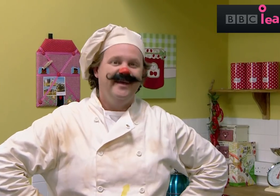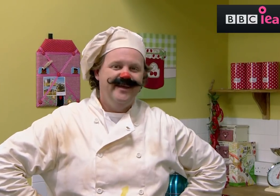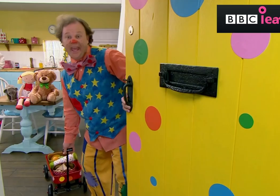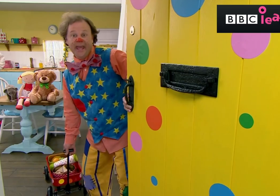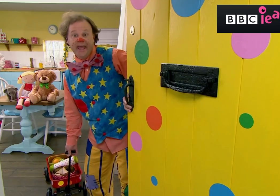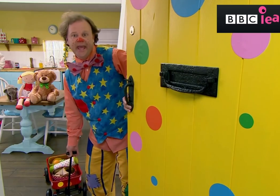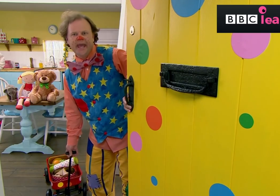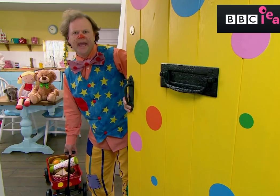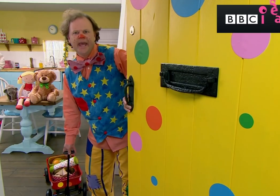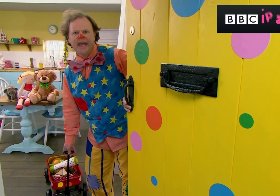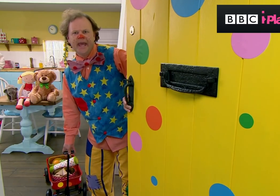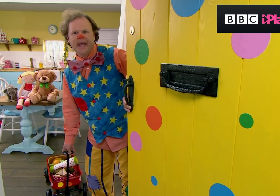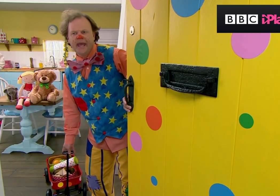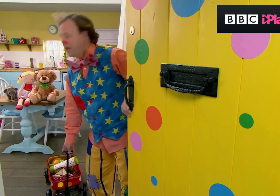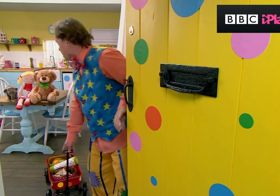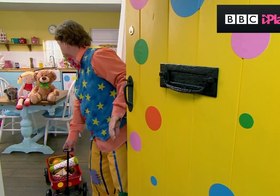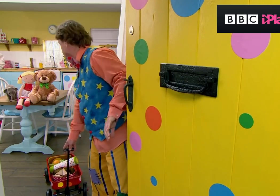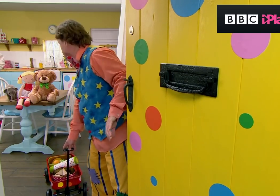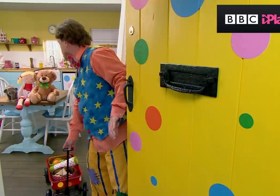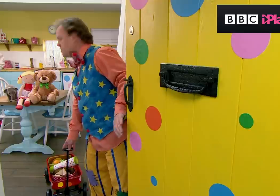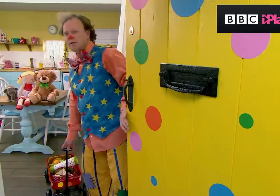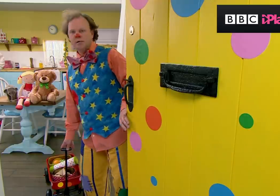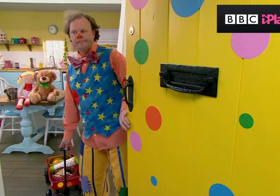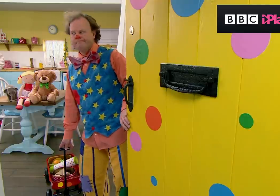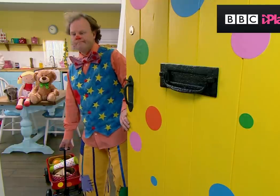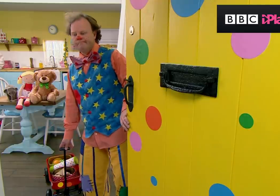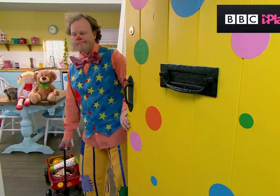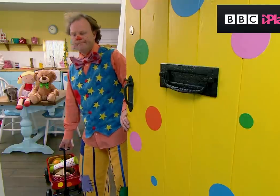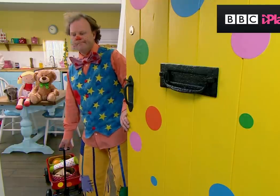mr tumble your friends want to go on a picnic now